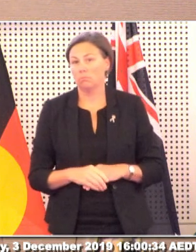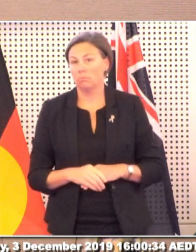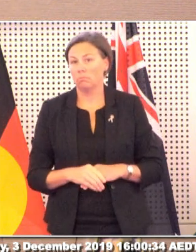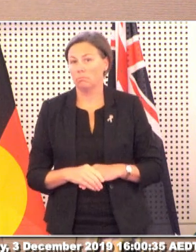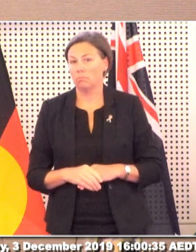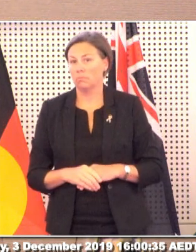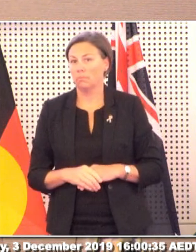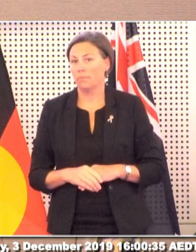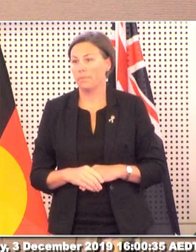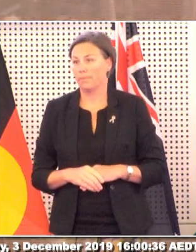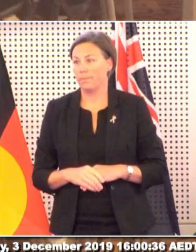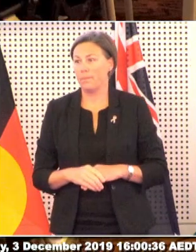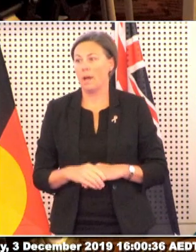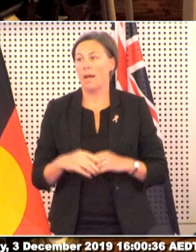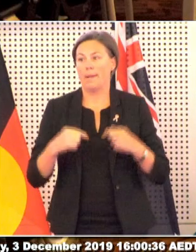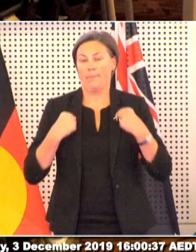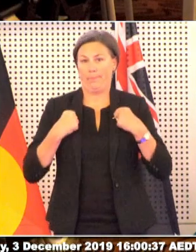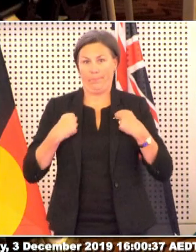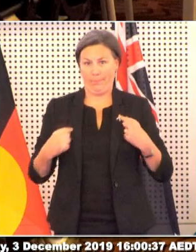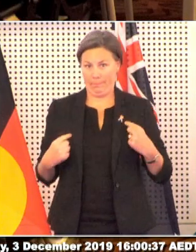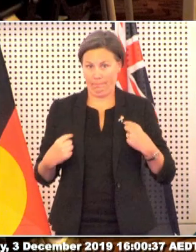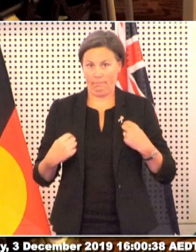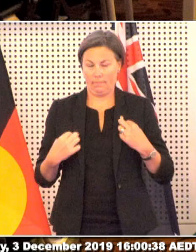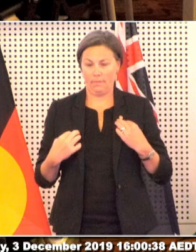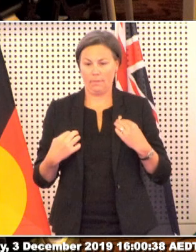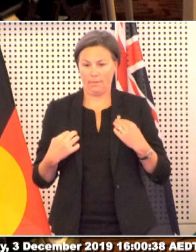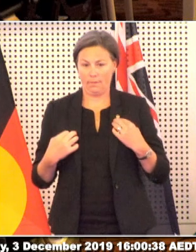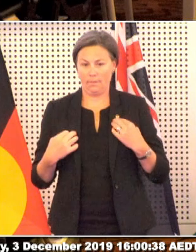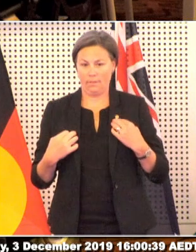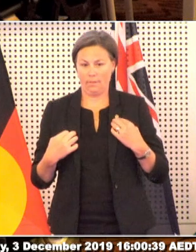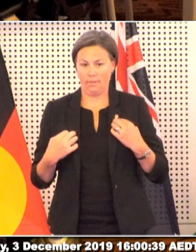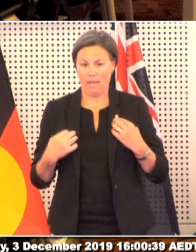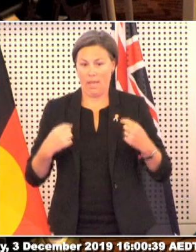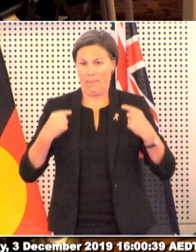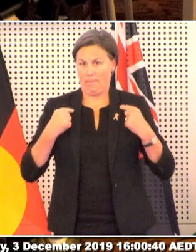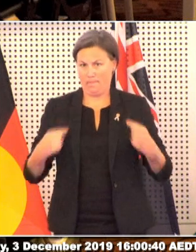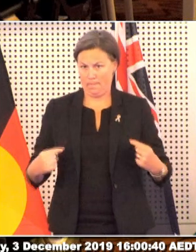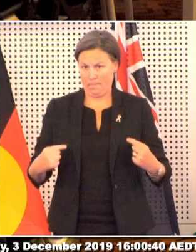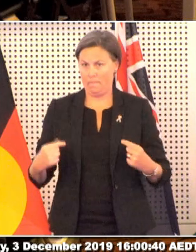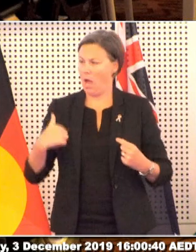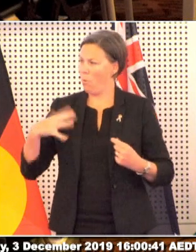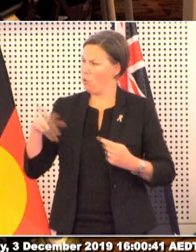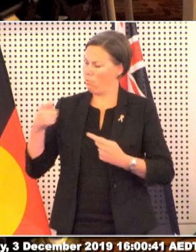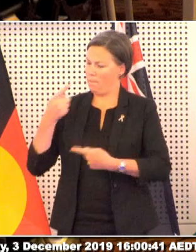In the time remaining I want to see if we can get a picture of what it’s like inside a group home through your eyes.